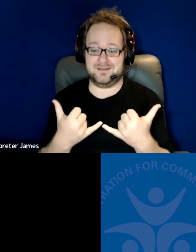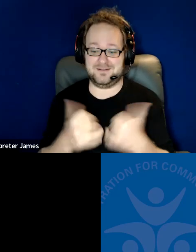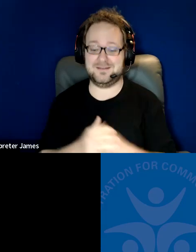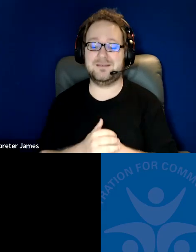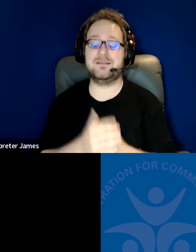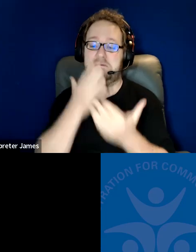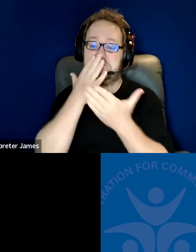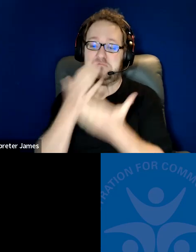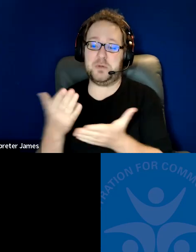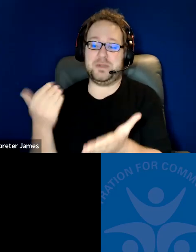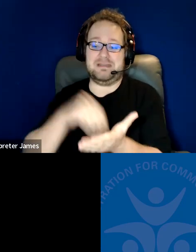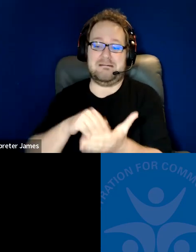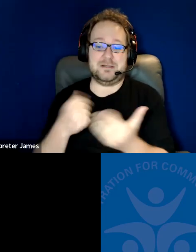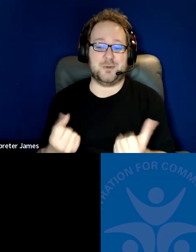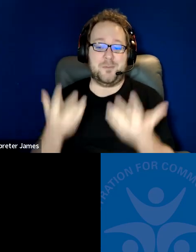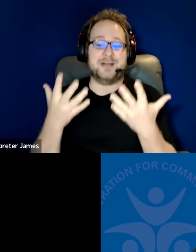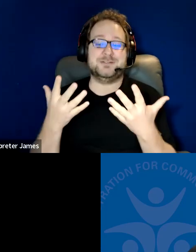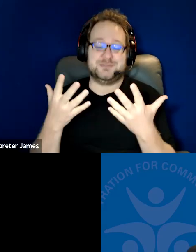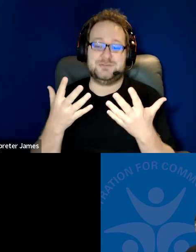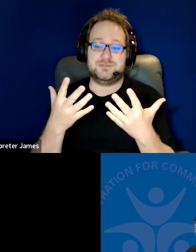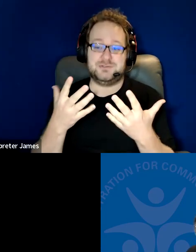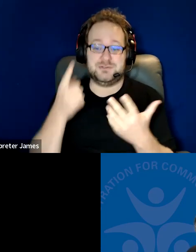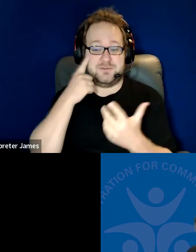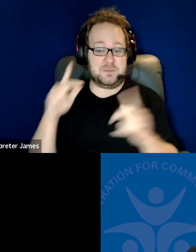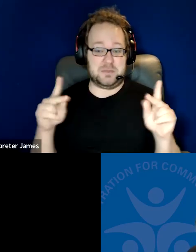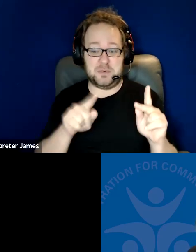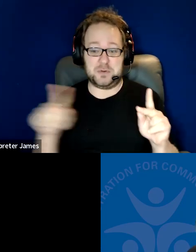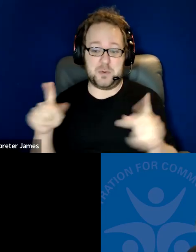Thank you so much to people who have joined us today.